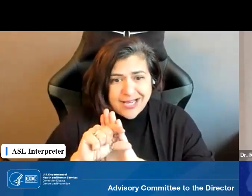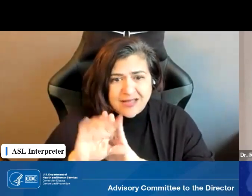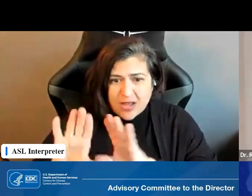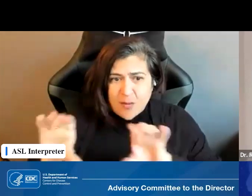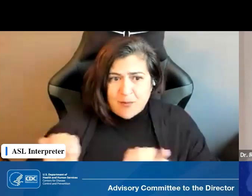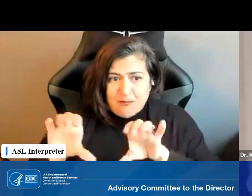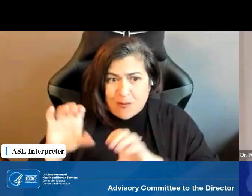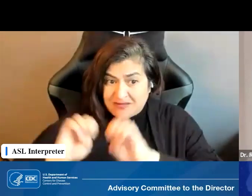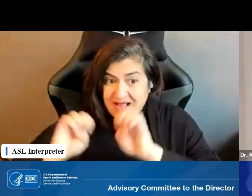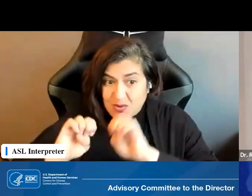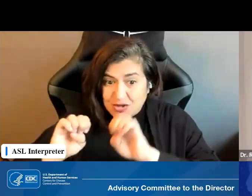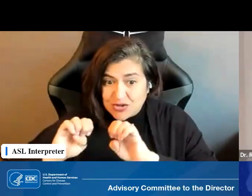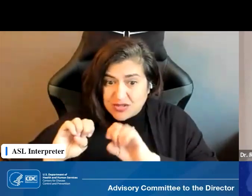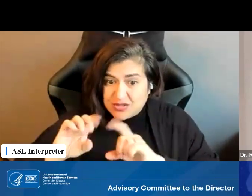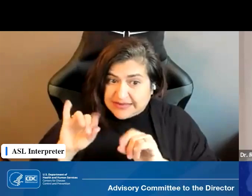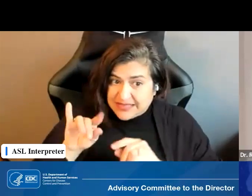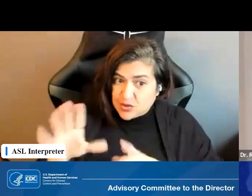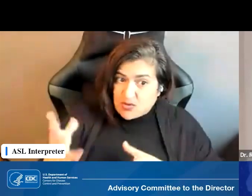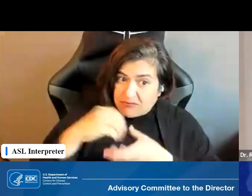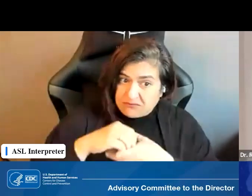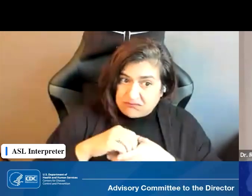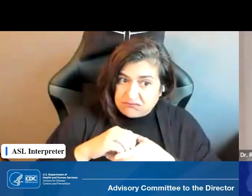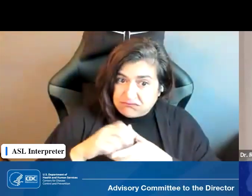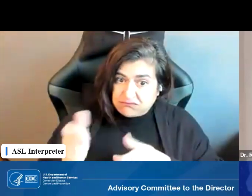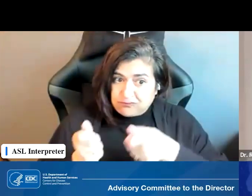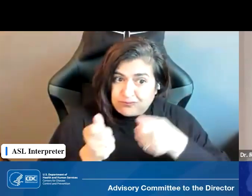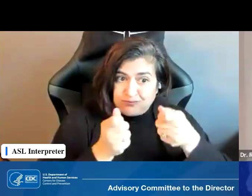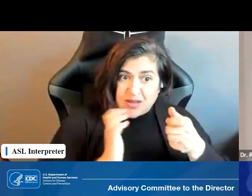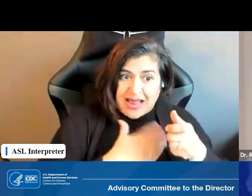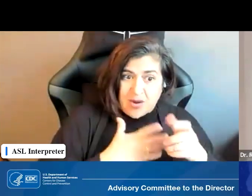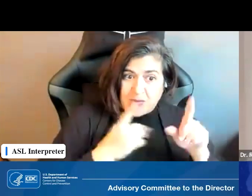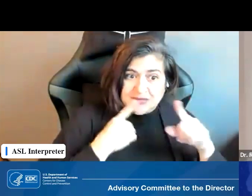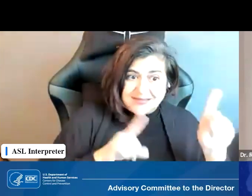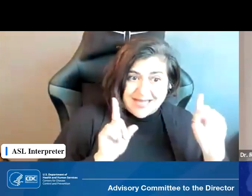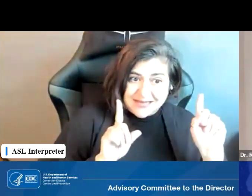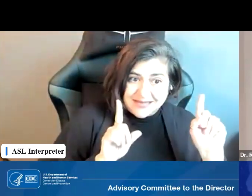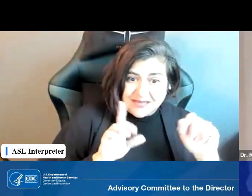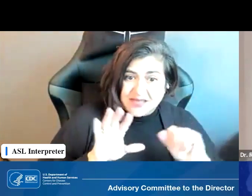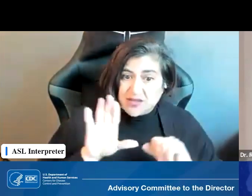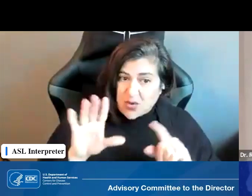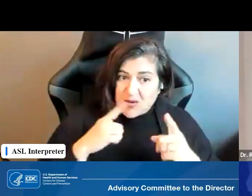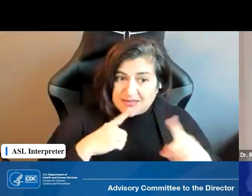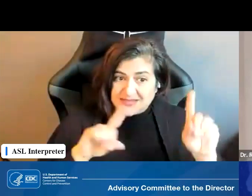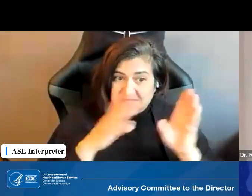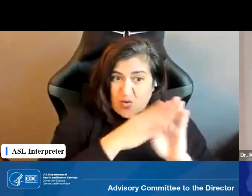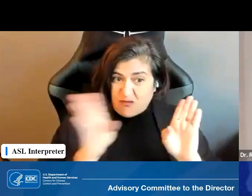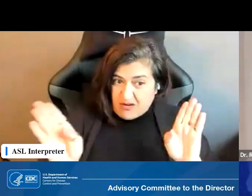about did your contribution lead to success? Was the overall success achieved? And that's, you know what I mean?